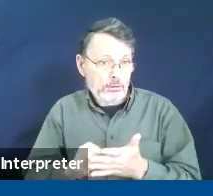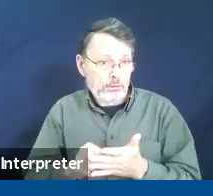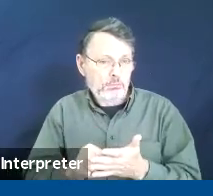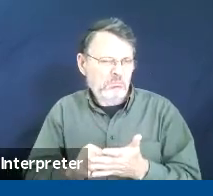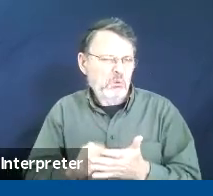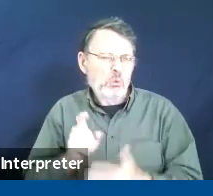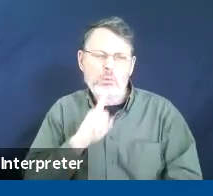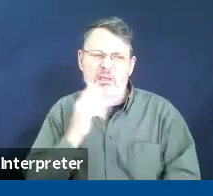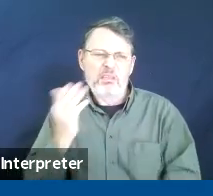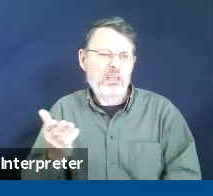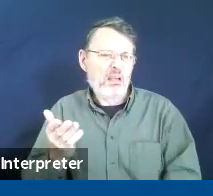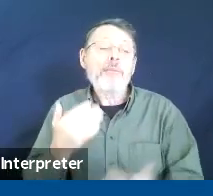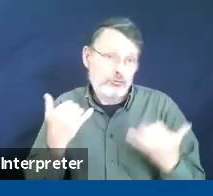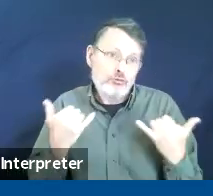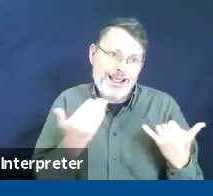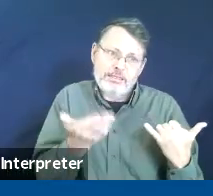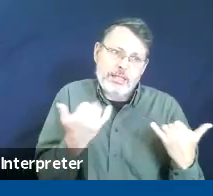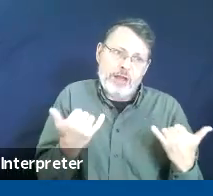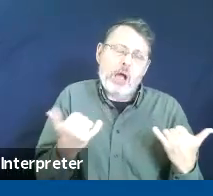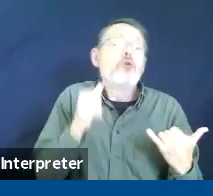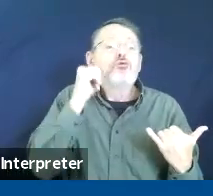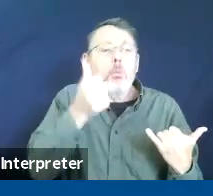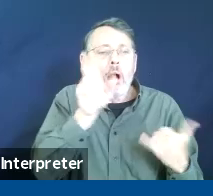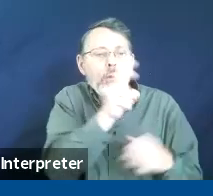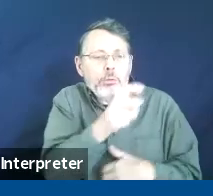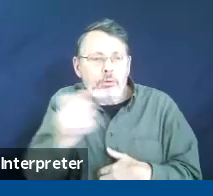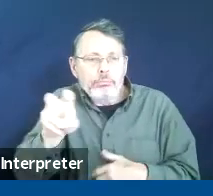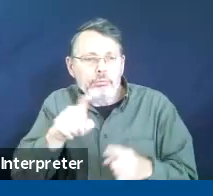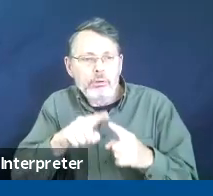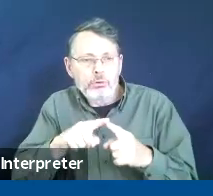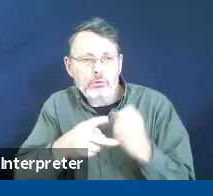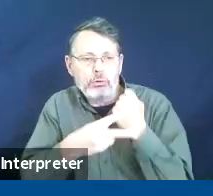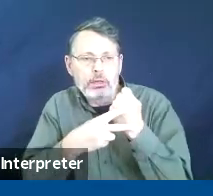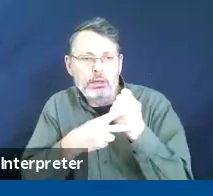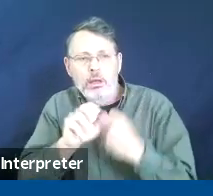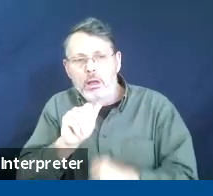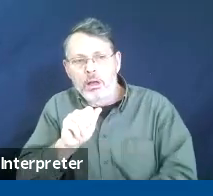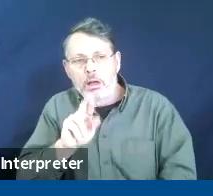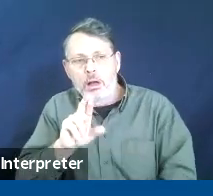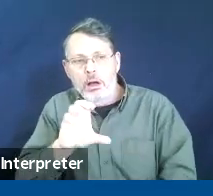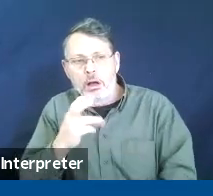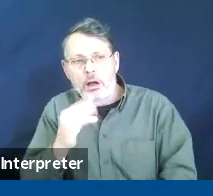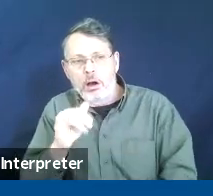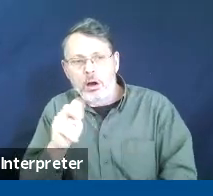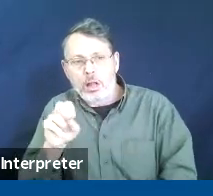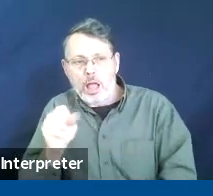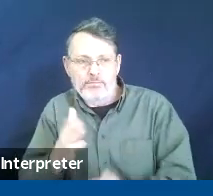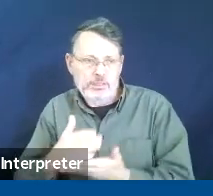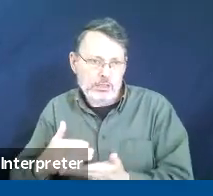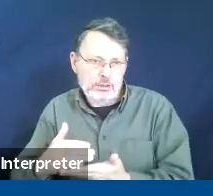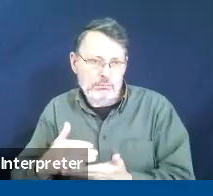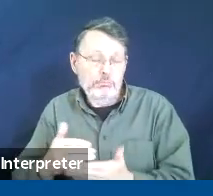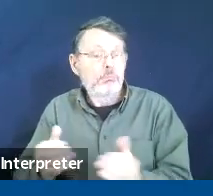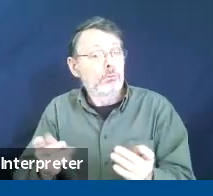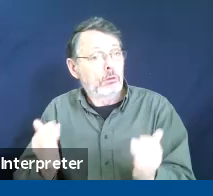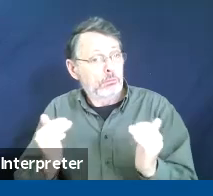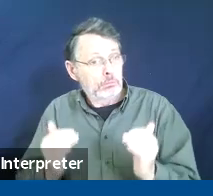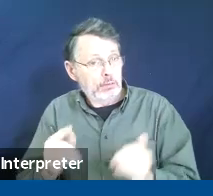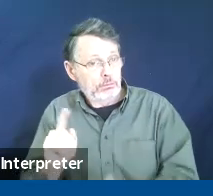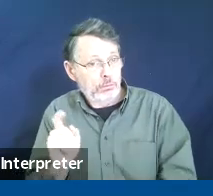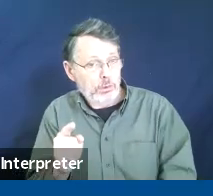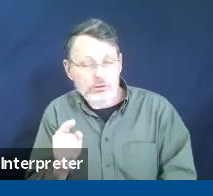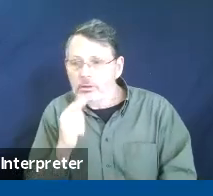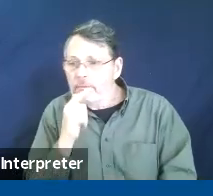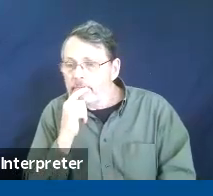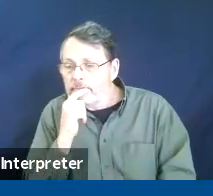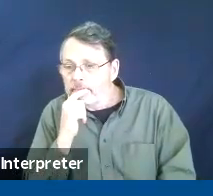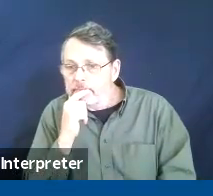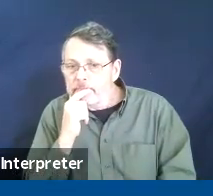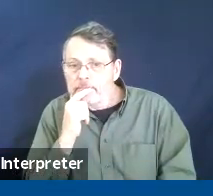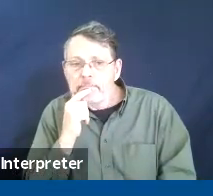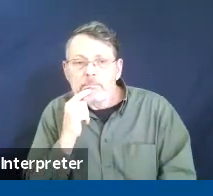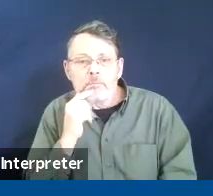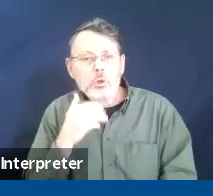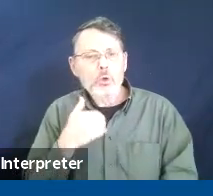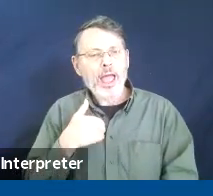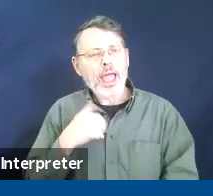will be in the archives section. So, next question... are there strike teams in every